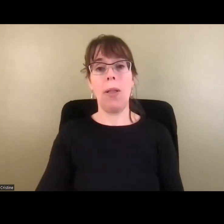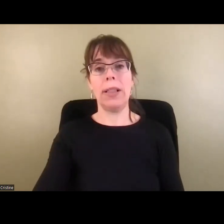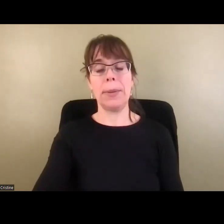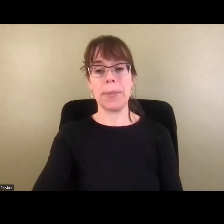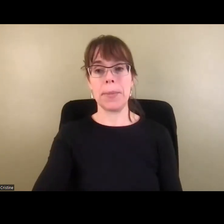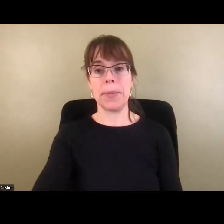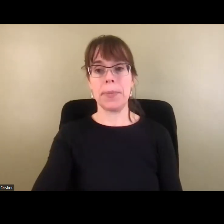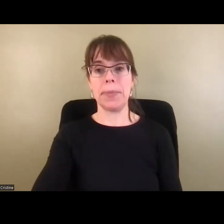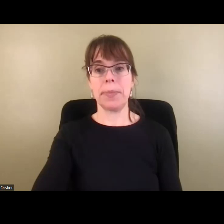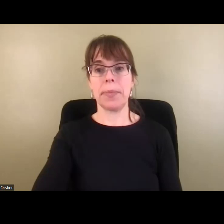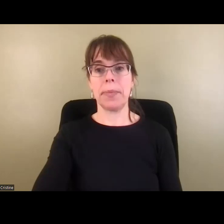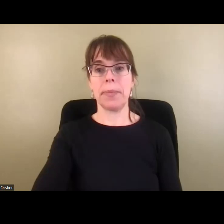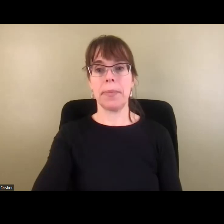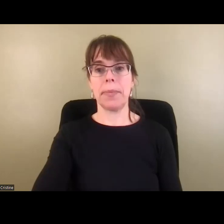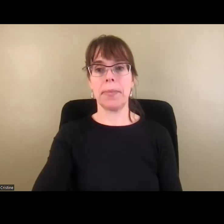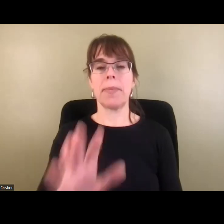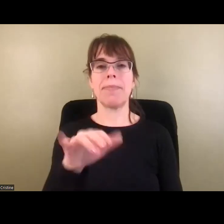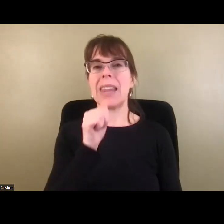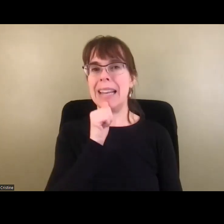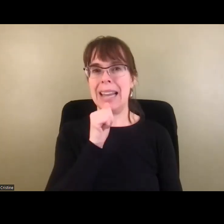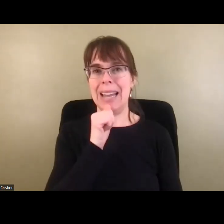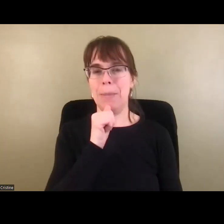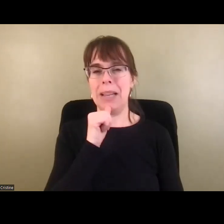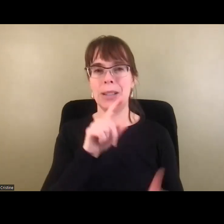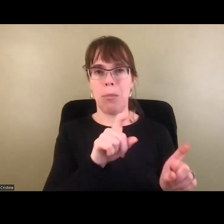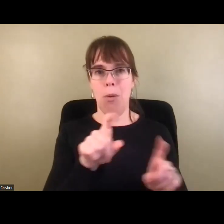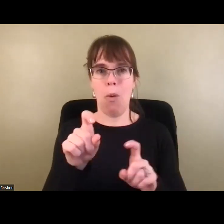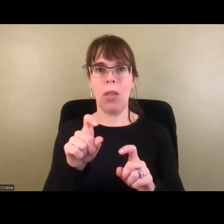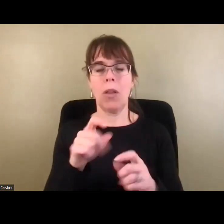And this is an anonymous poll. It is an English, and in Spanish.